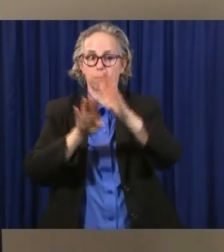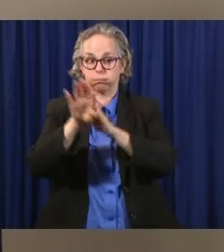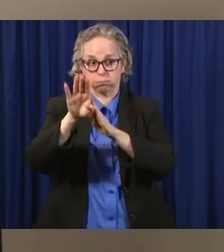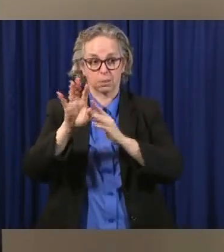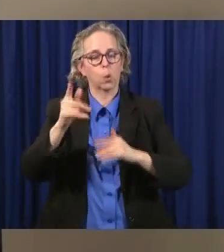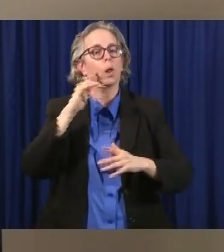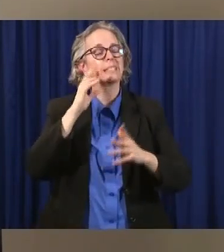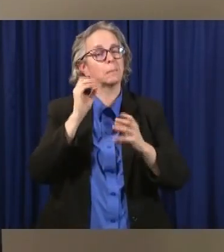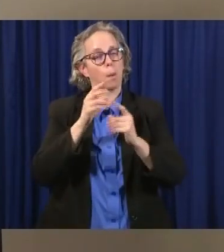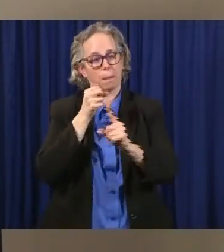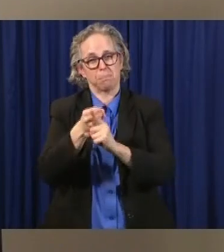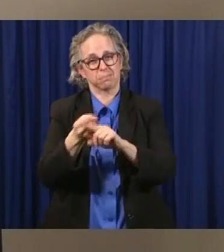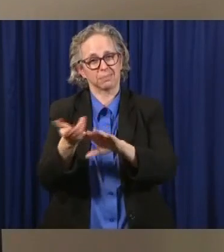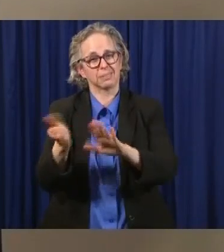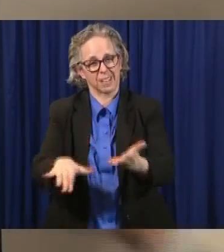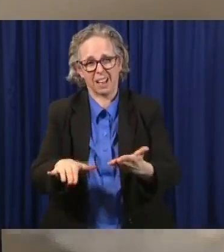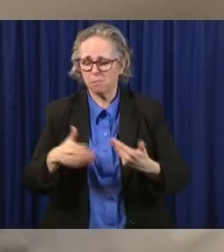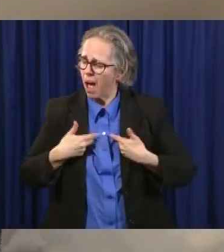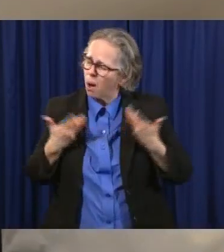SEE OUR CASES RISE IN OHIO.